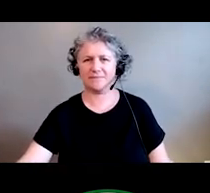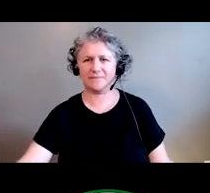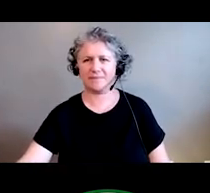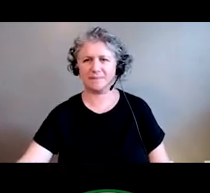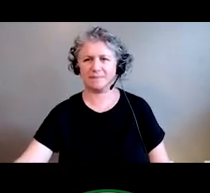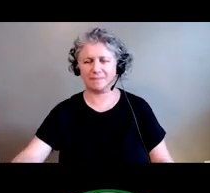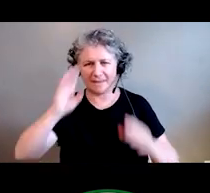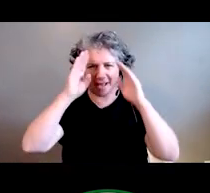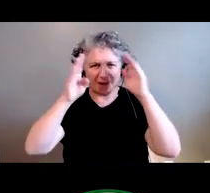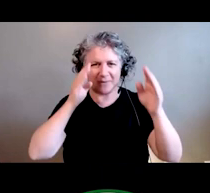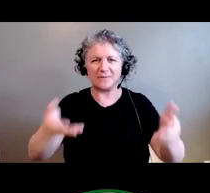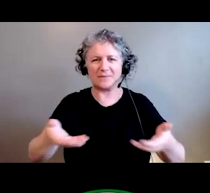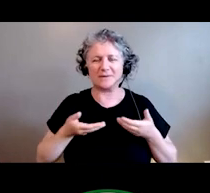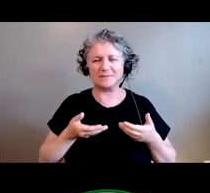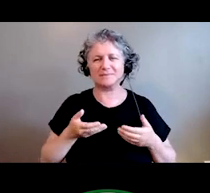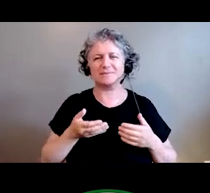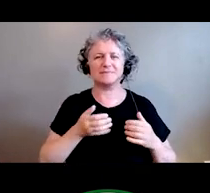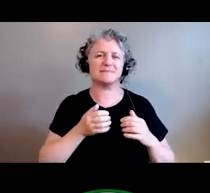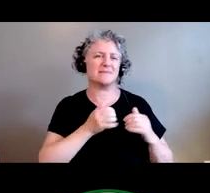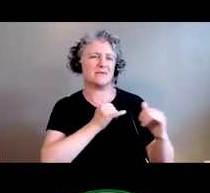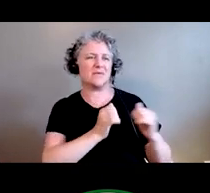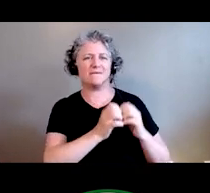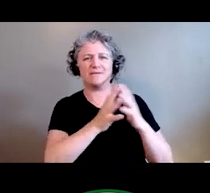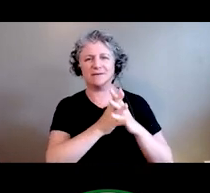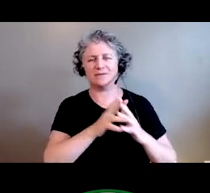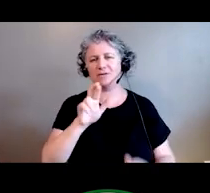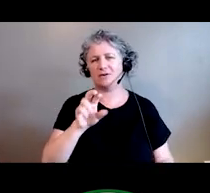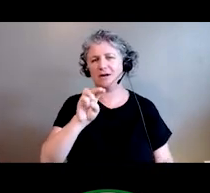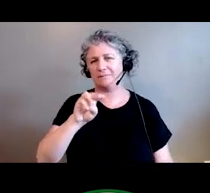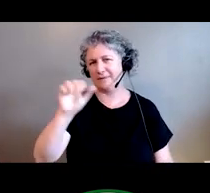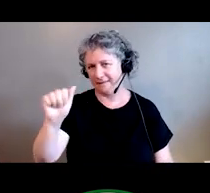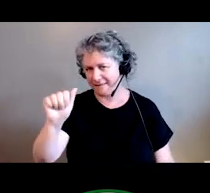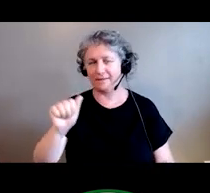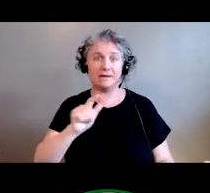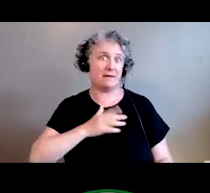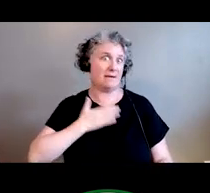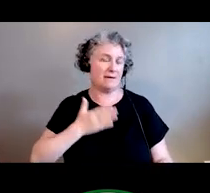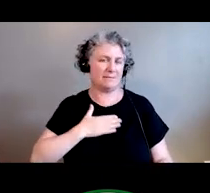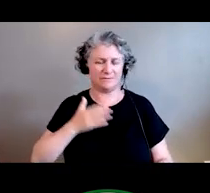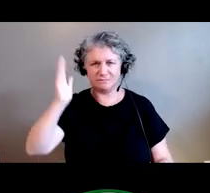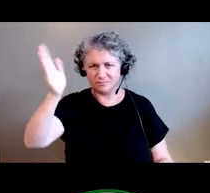Mountain Adaptive and it is my absolute pleasure to be presenting to you today at the 2,023 parks accessibility conference.